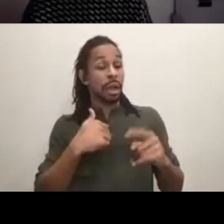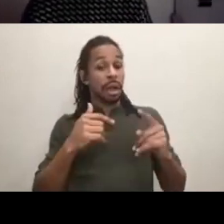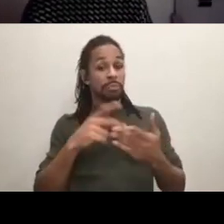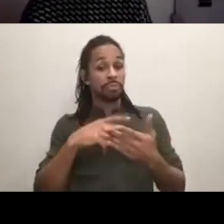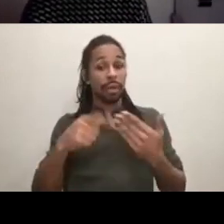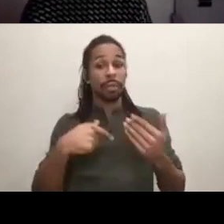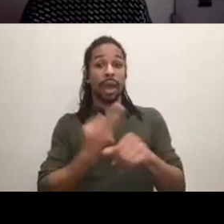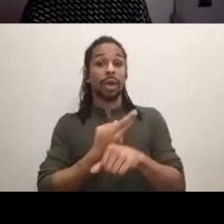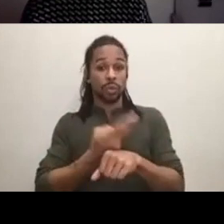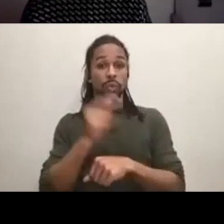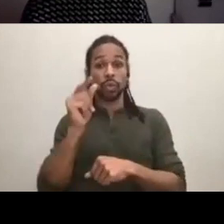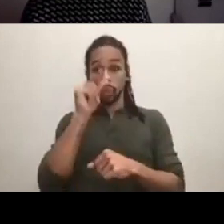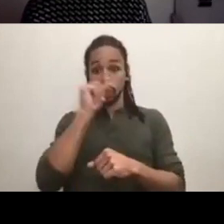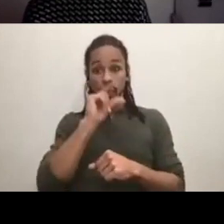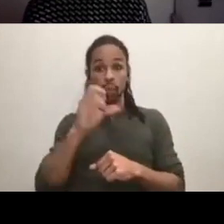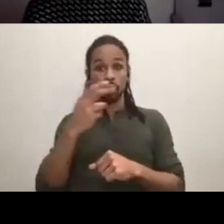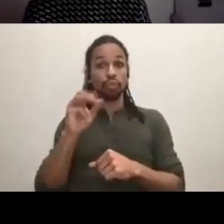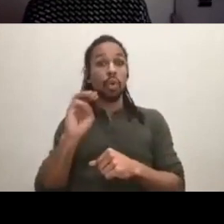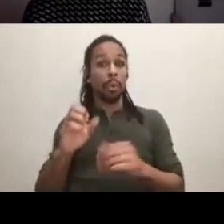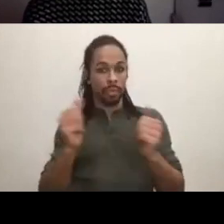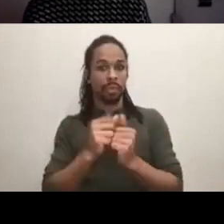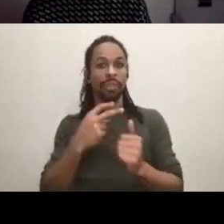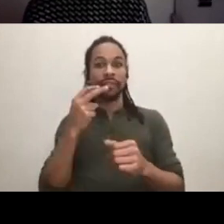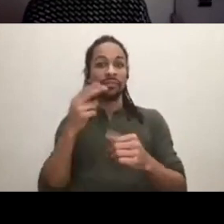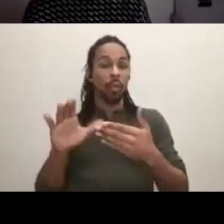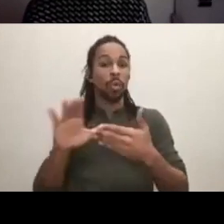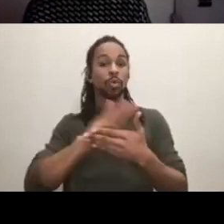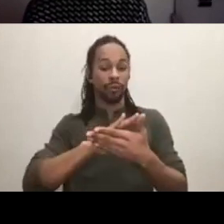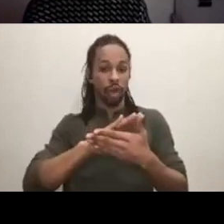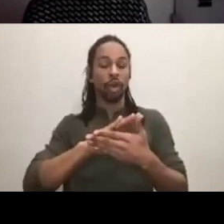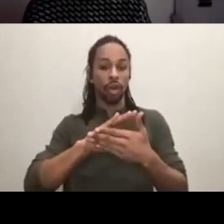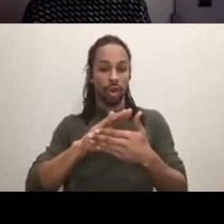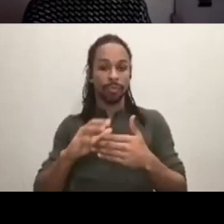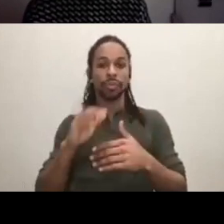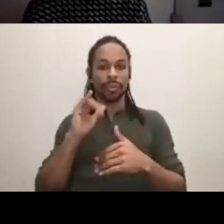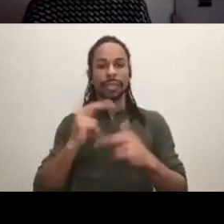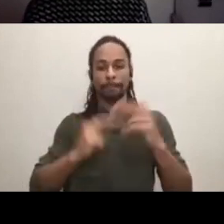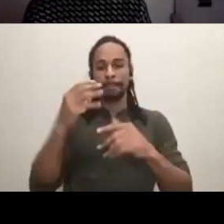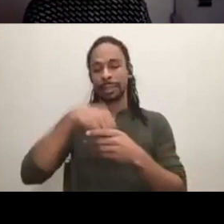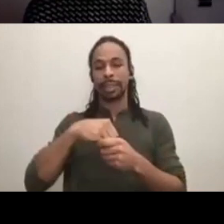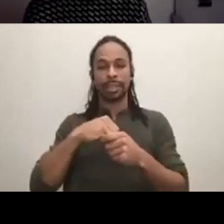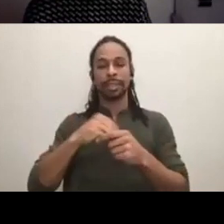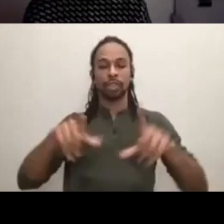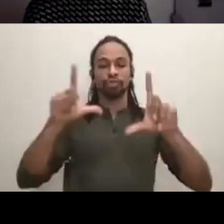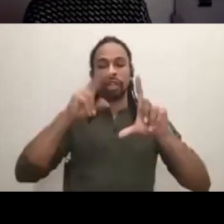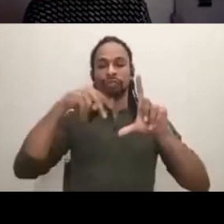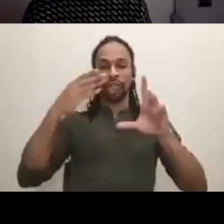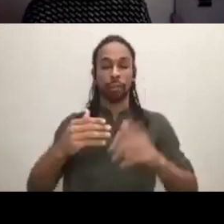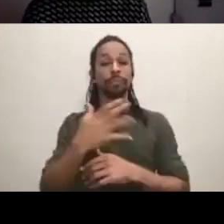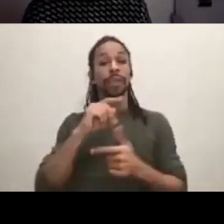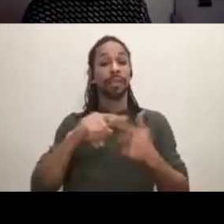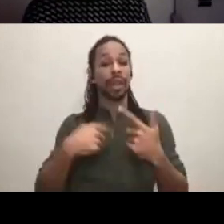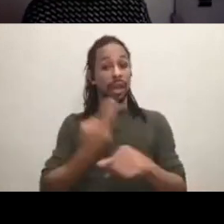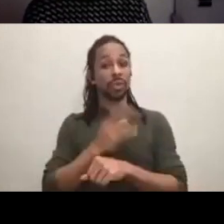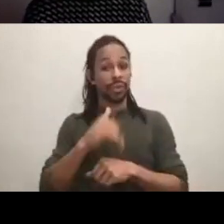can we bring that into this launch and I don't know. I always come back to food. I feel like